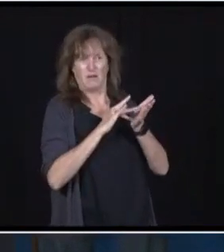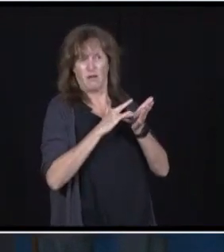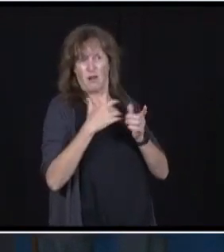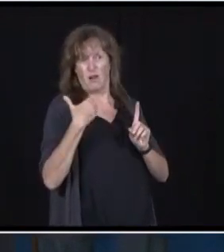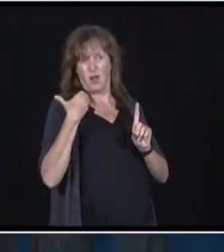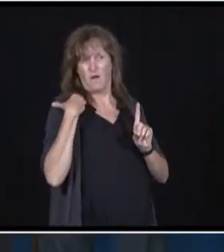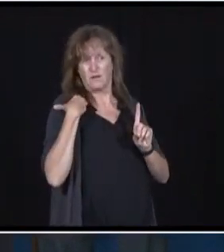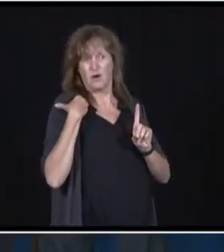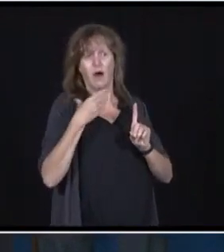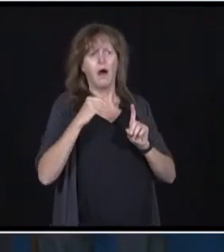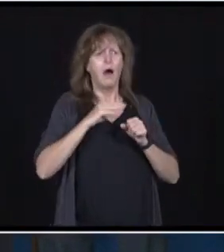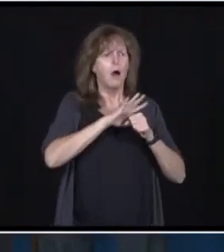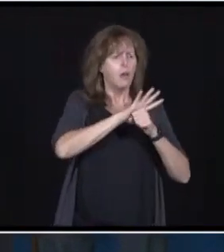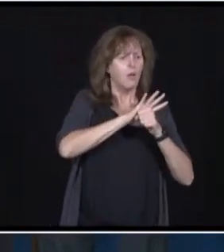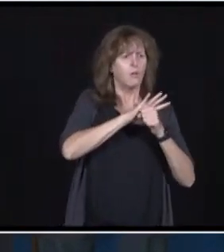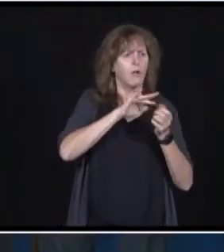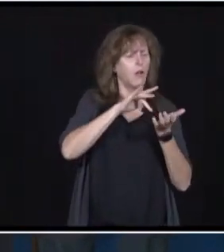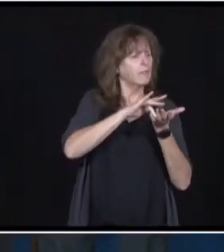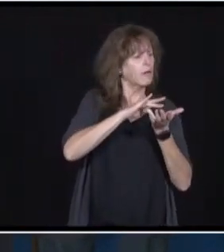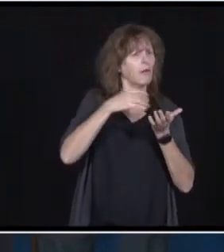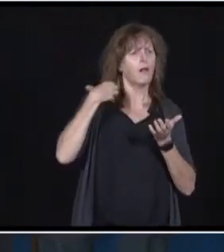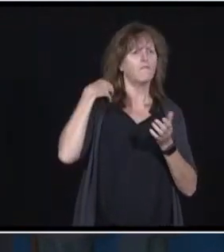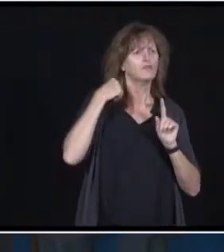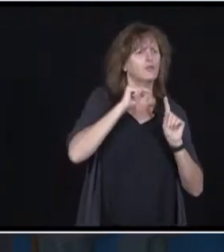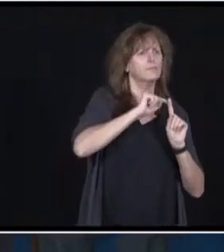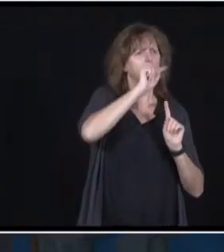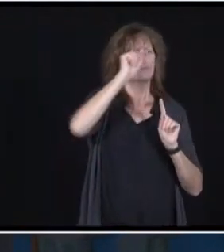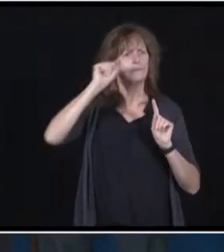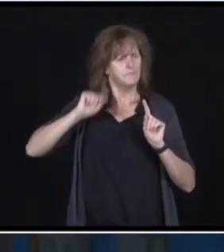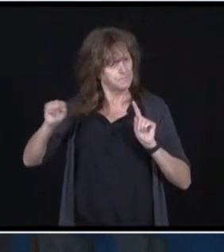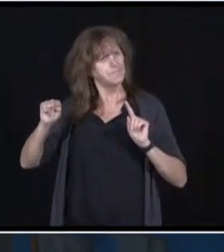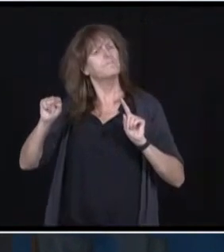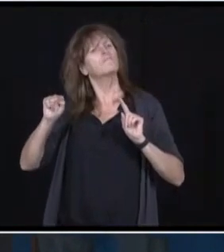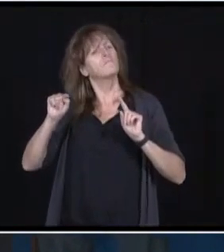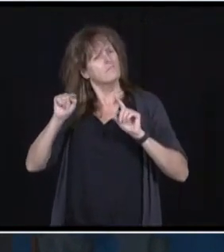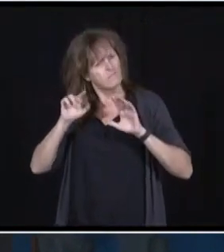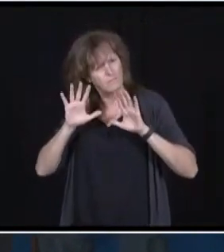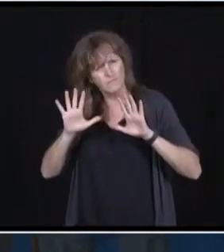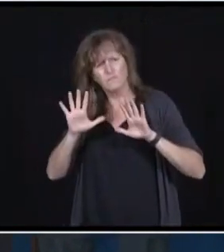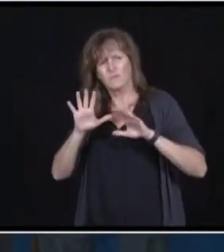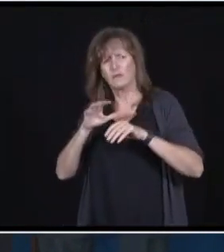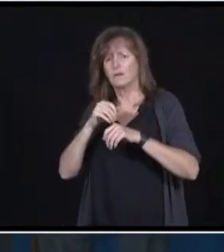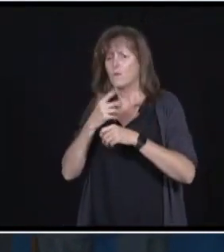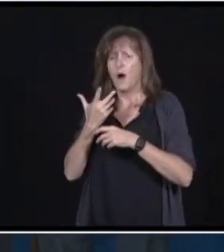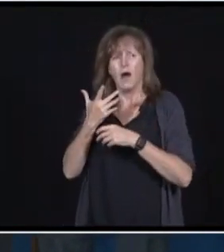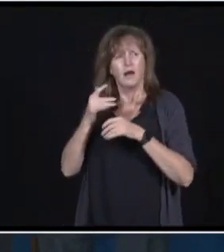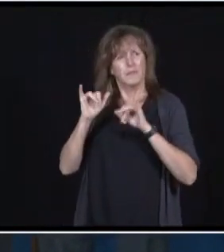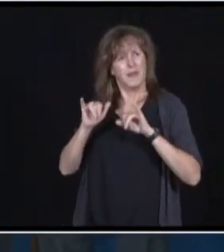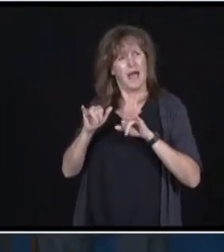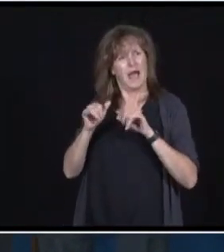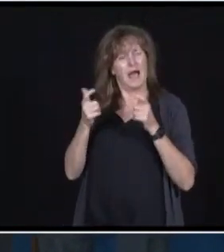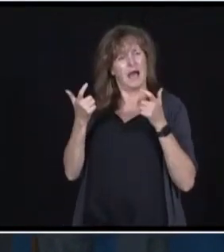officers of health and municipal leaders. We will be implemented further restrictions on organized public events and social gatherings.